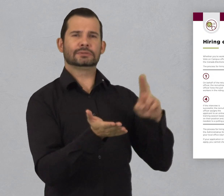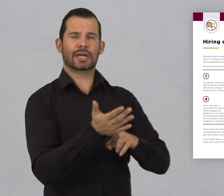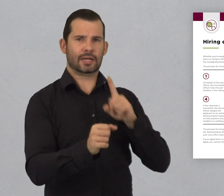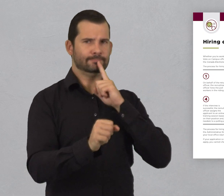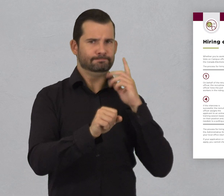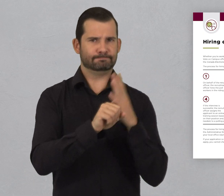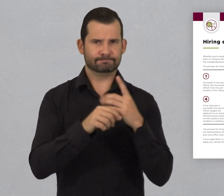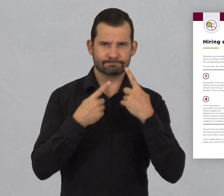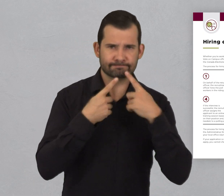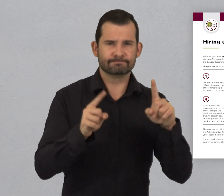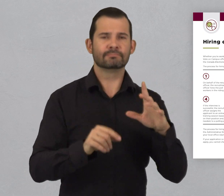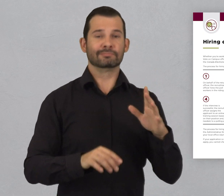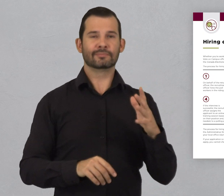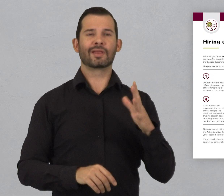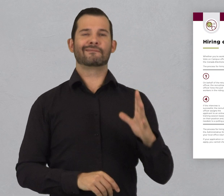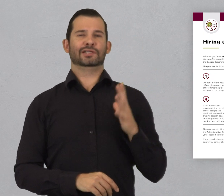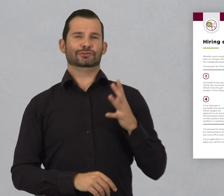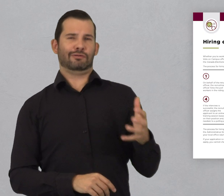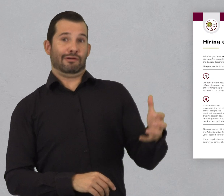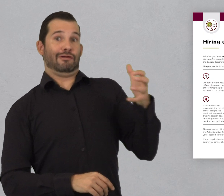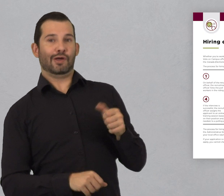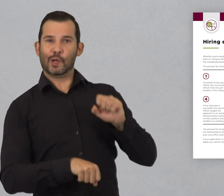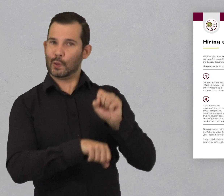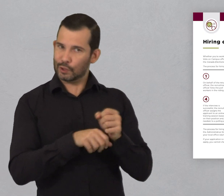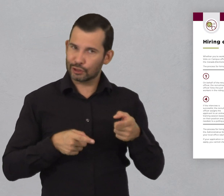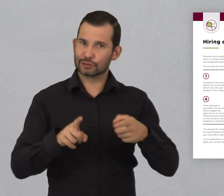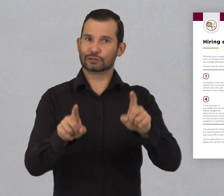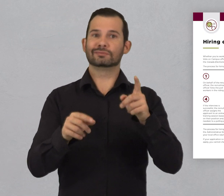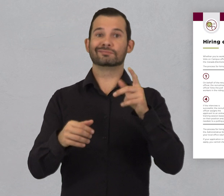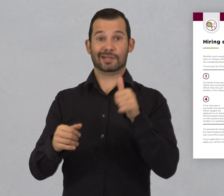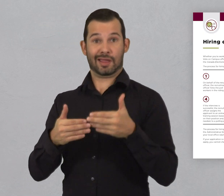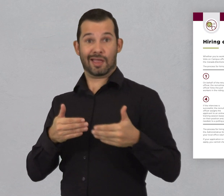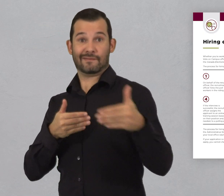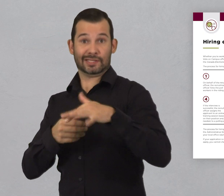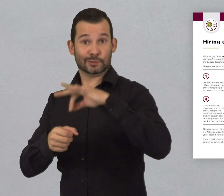applicants sign a solemn declaration and are officially hired to work during